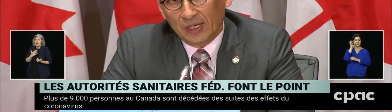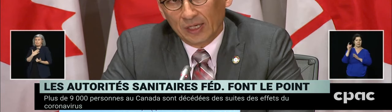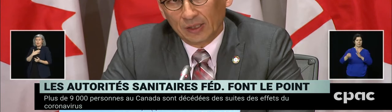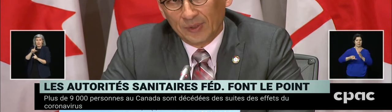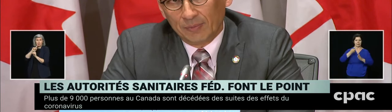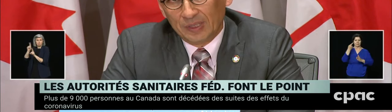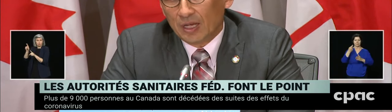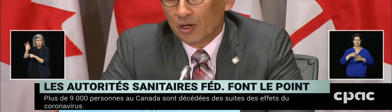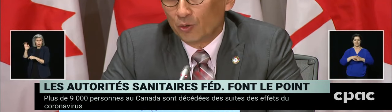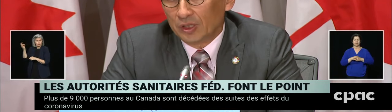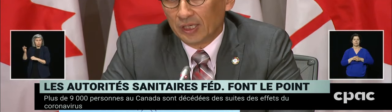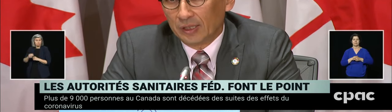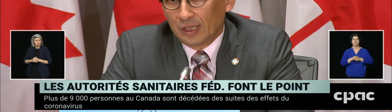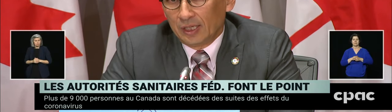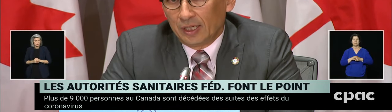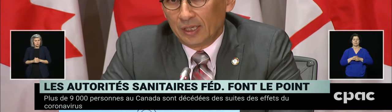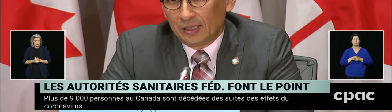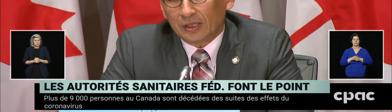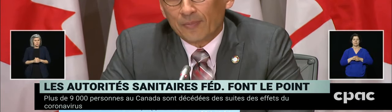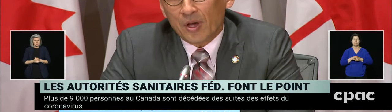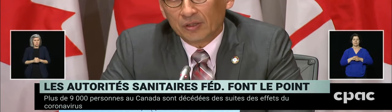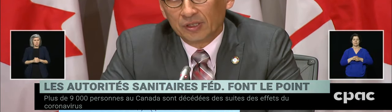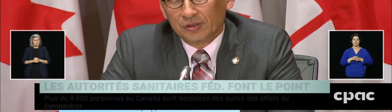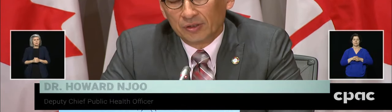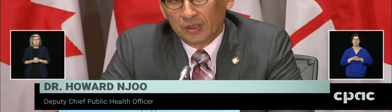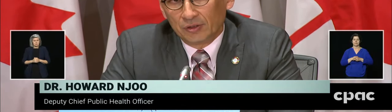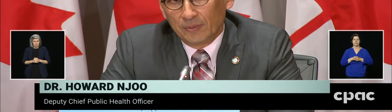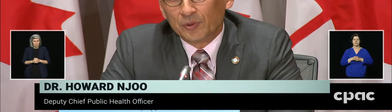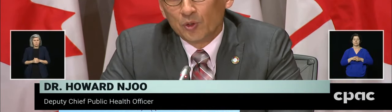PERHAPS I CAN GIVE YOU AN ANSWER IN FRENCH.